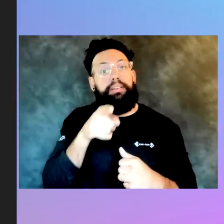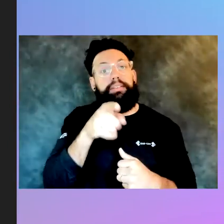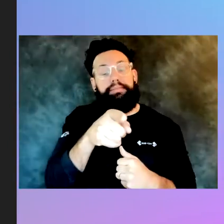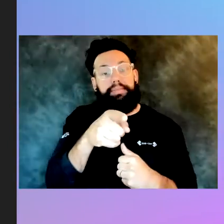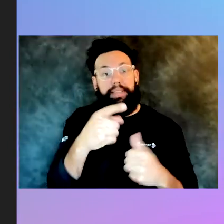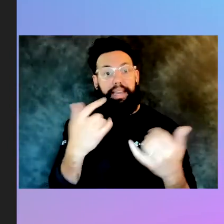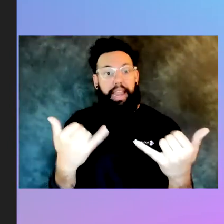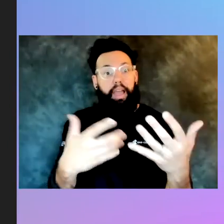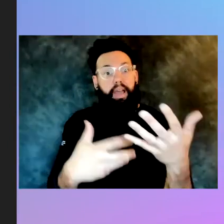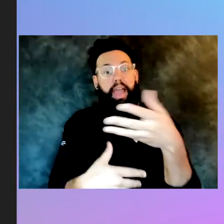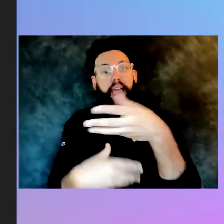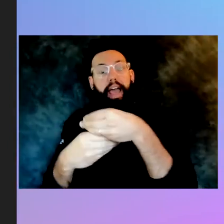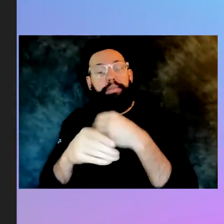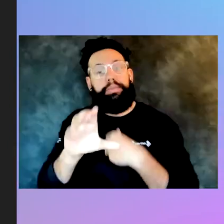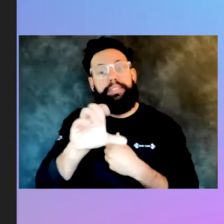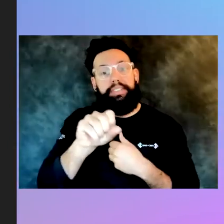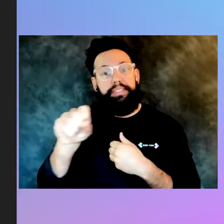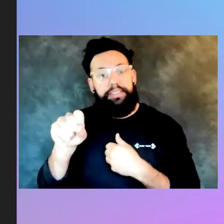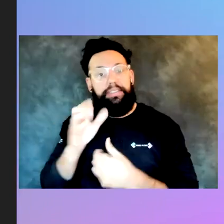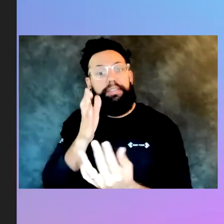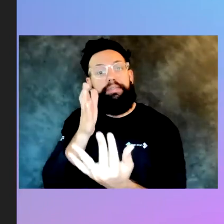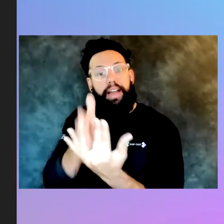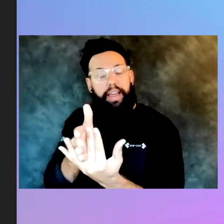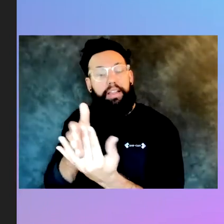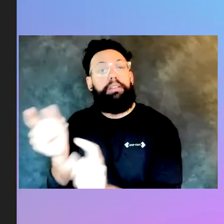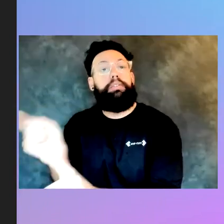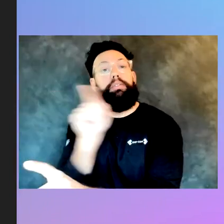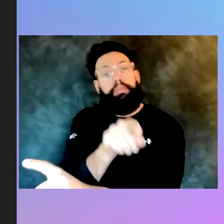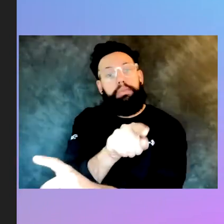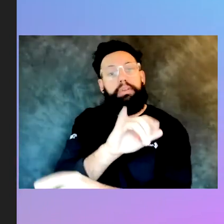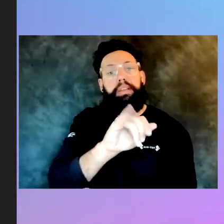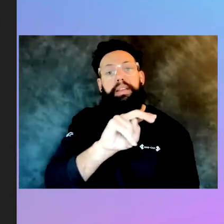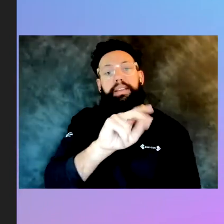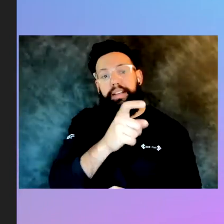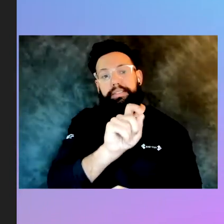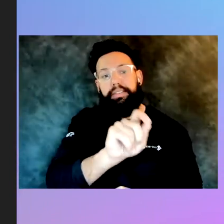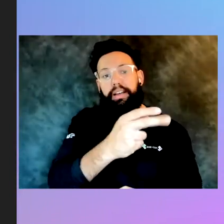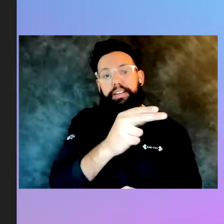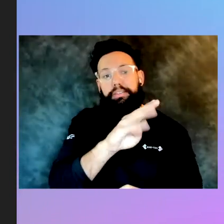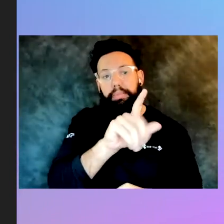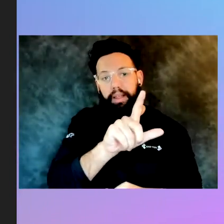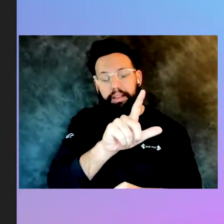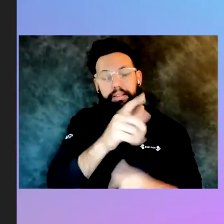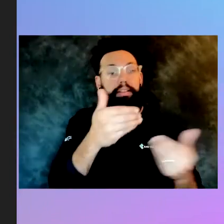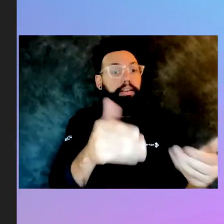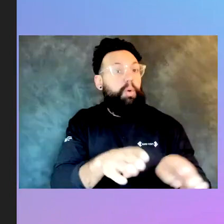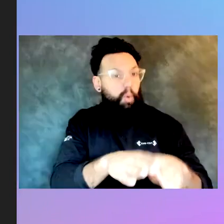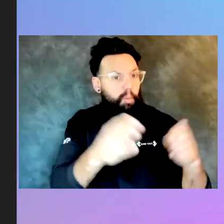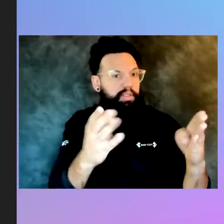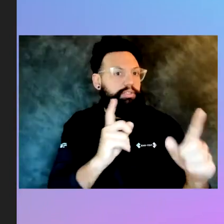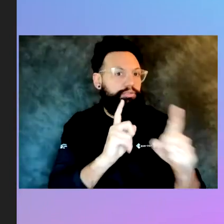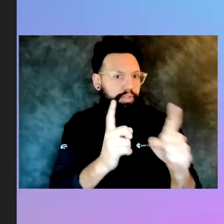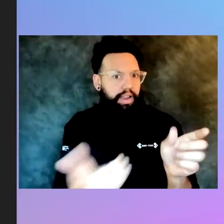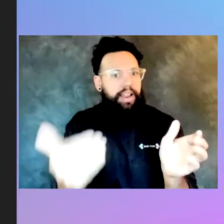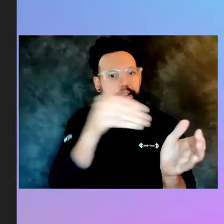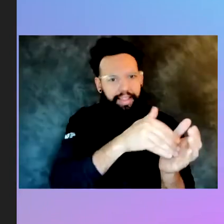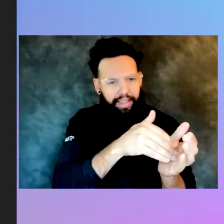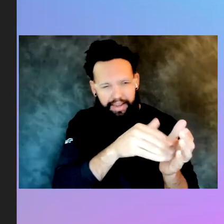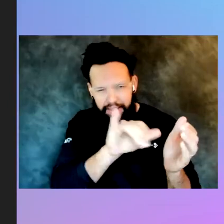add it to our CSS file. Let's head back to our index.html and open back GitHub copilot chat.